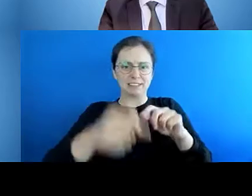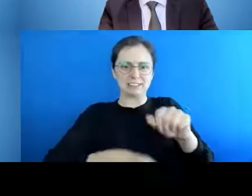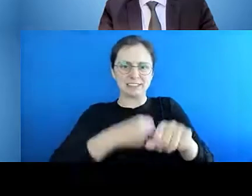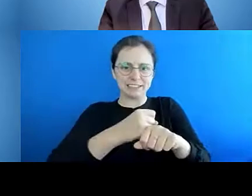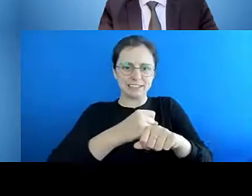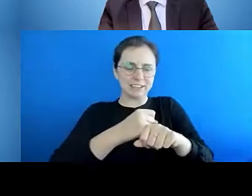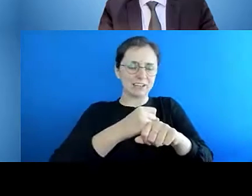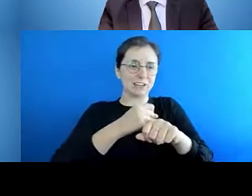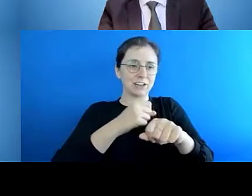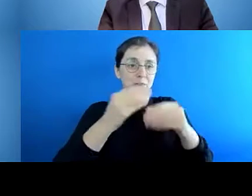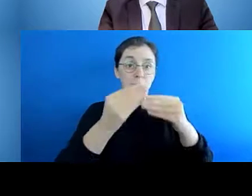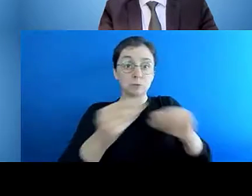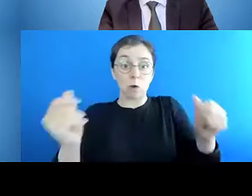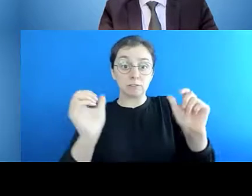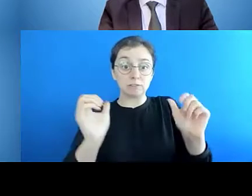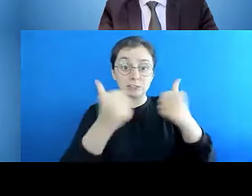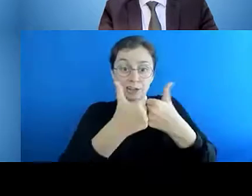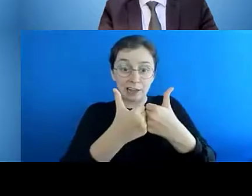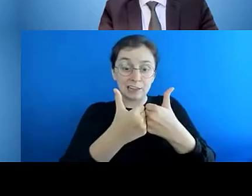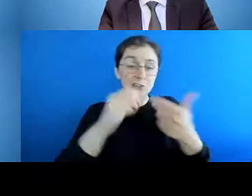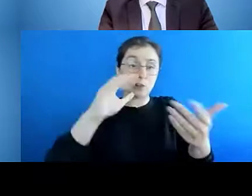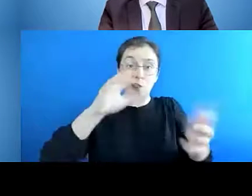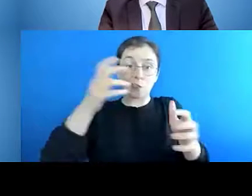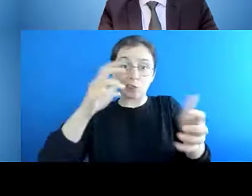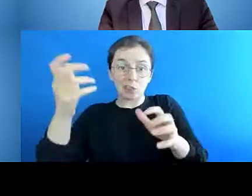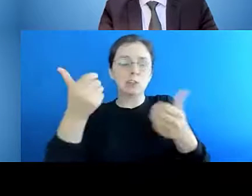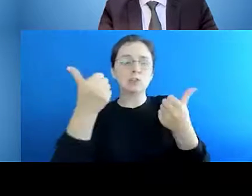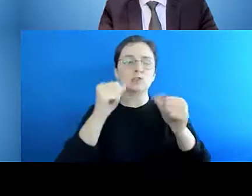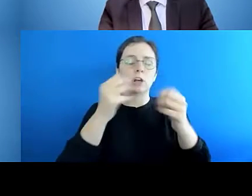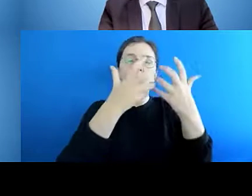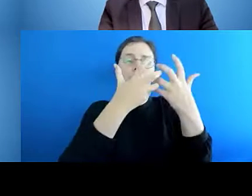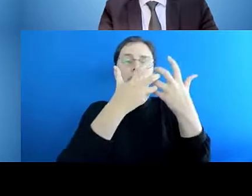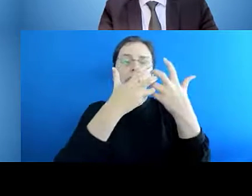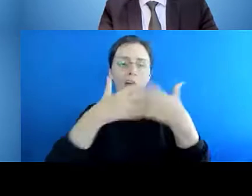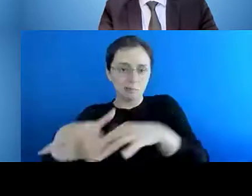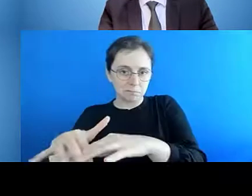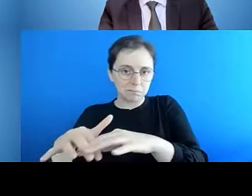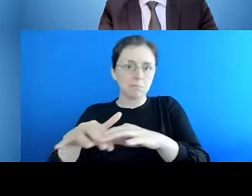and assess how we're going to move forward, so with that being said, our ...